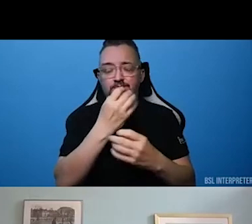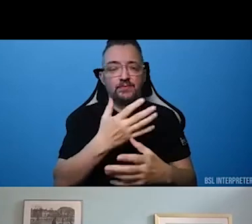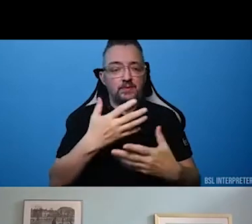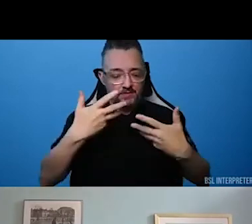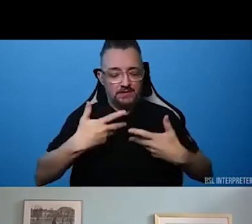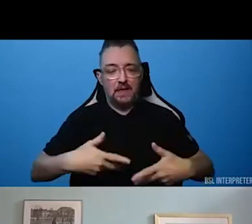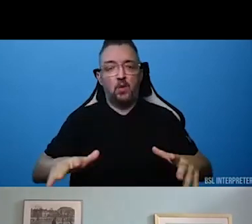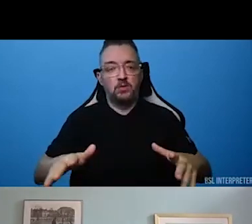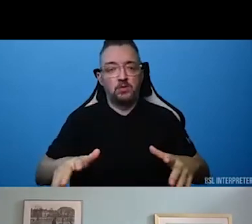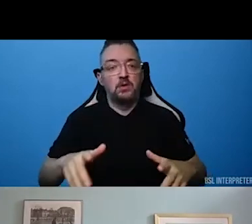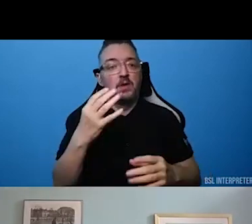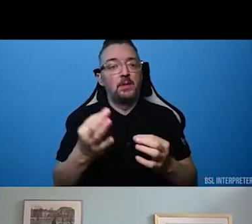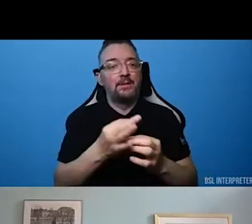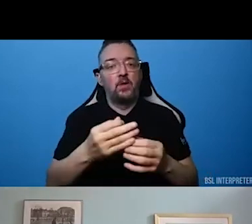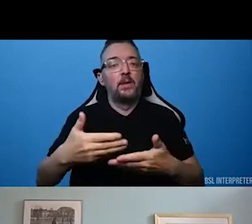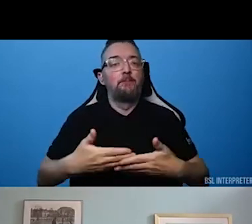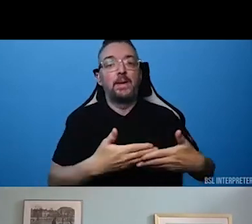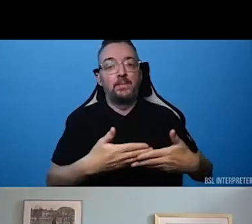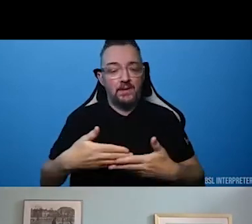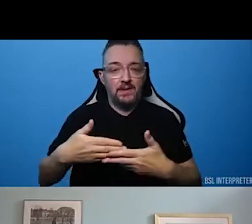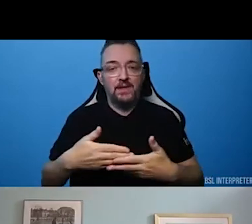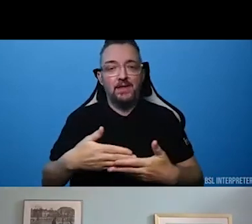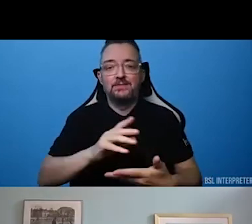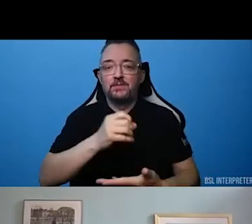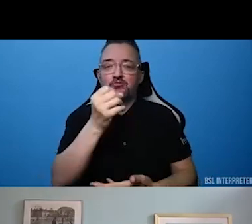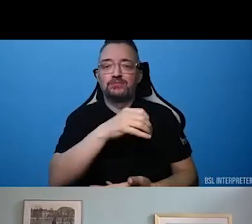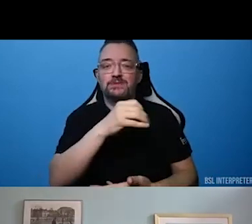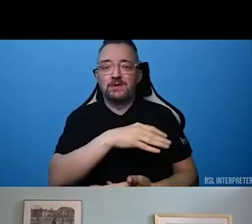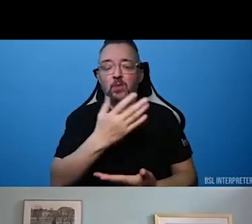obviously made for a baby, christening church.